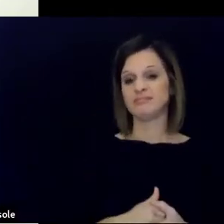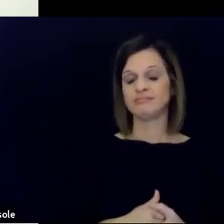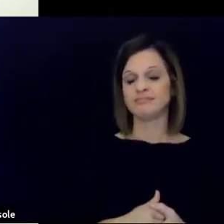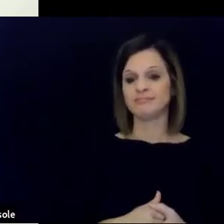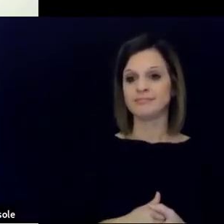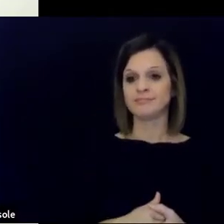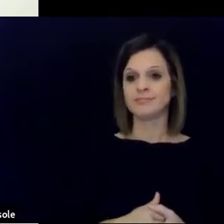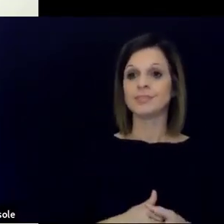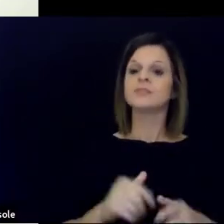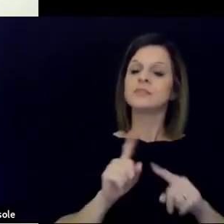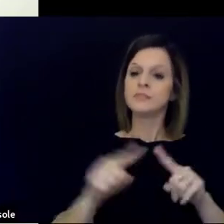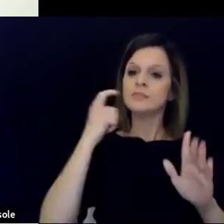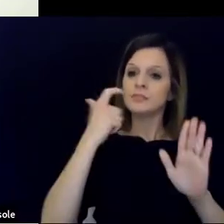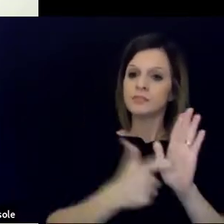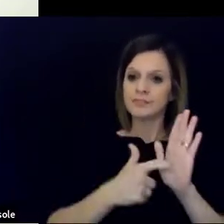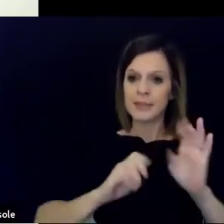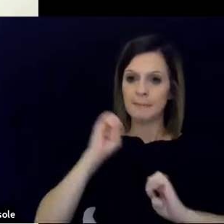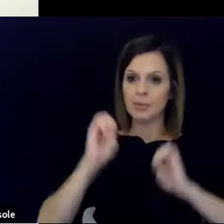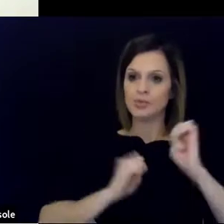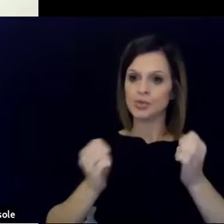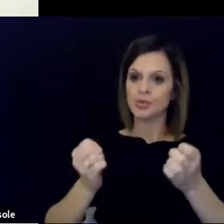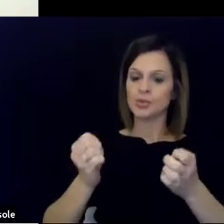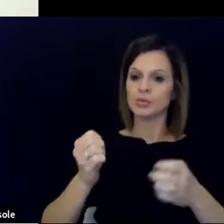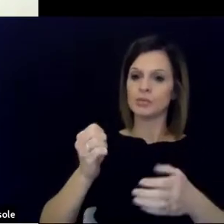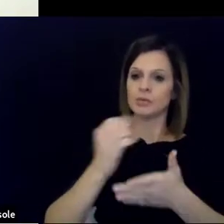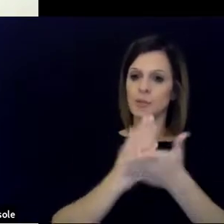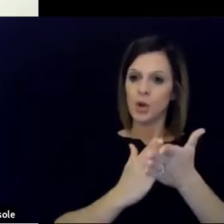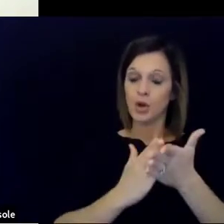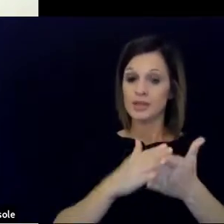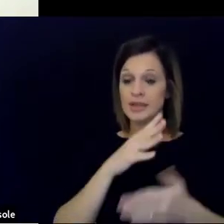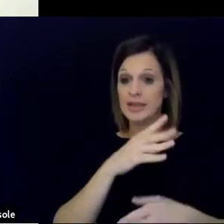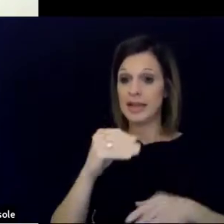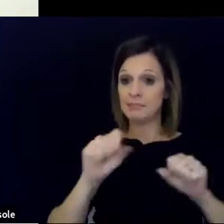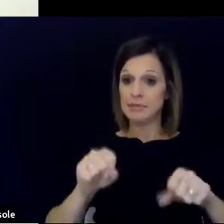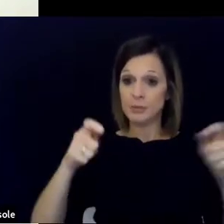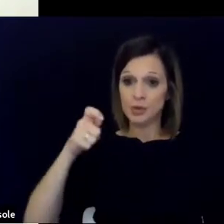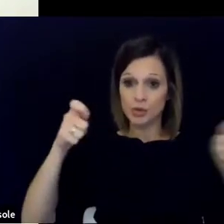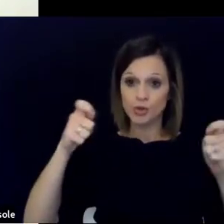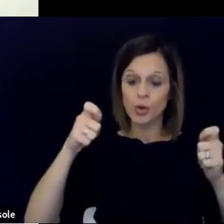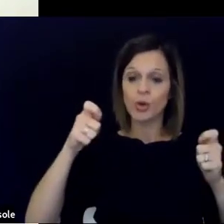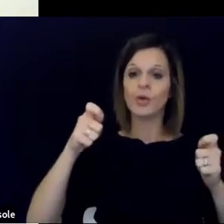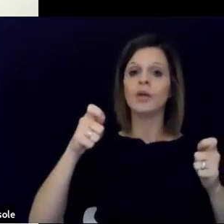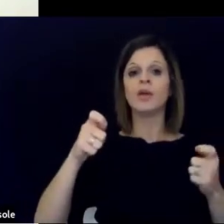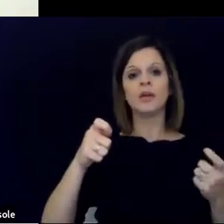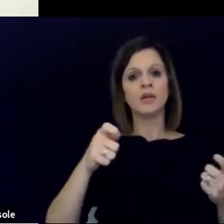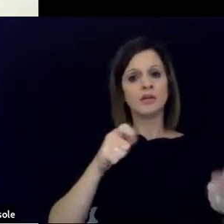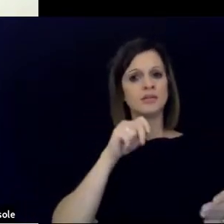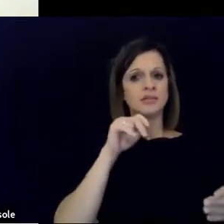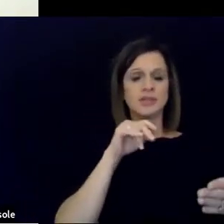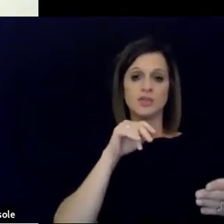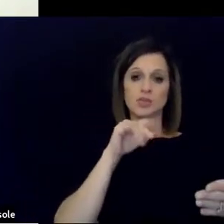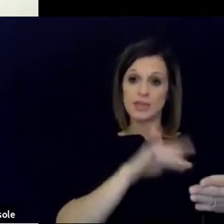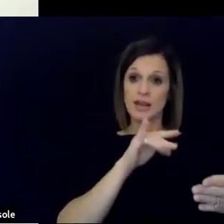But recognizing their emotions and controlling those emotions, so that I can study, is important. Physiologically, I need to be comfortable.